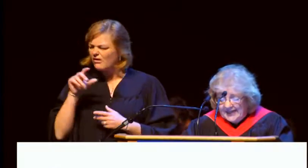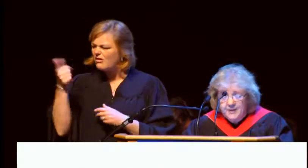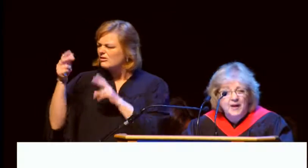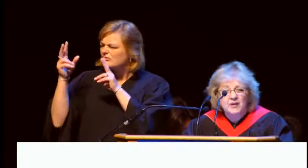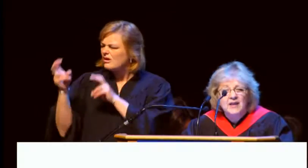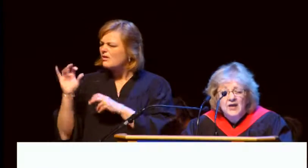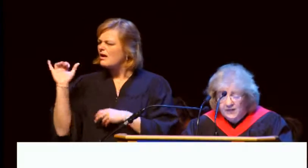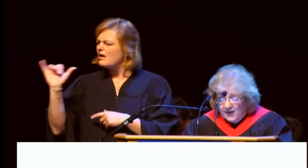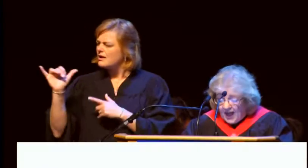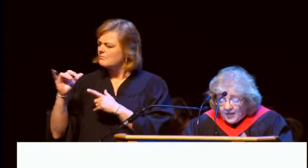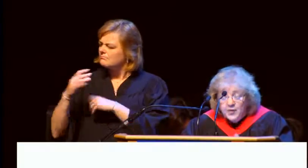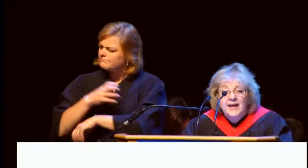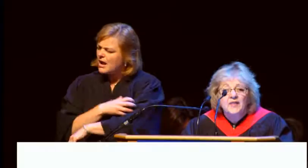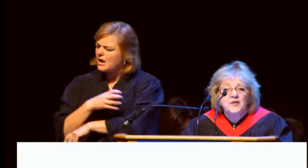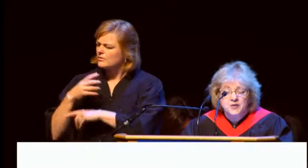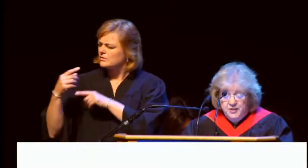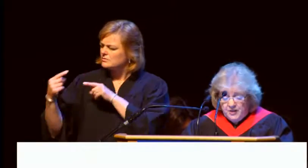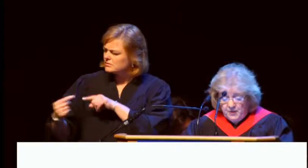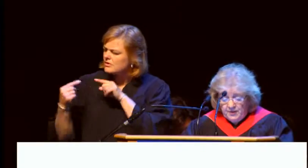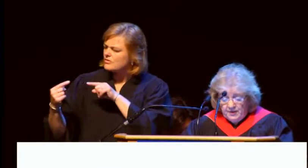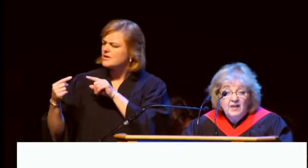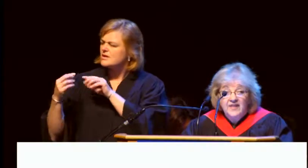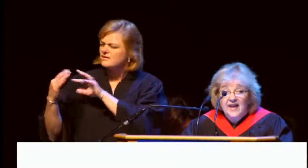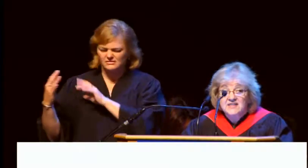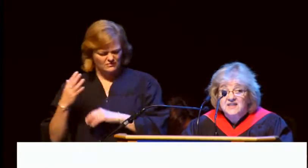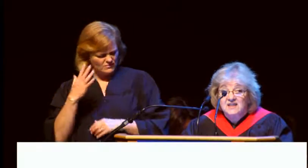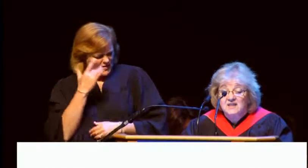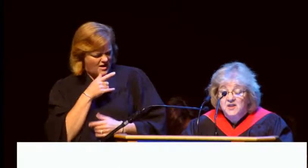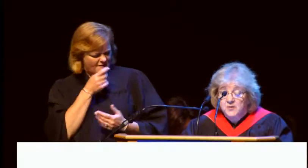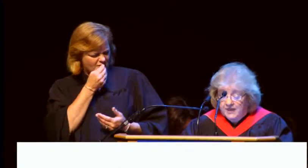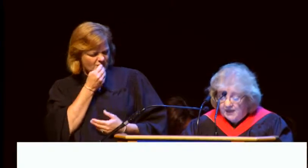AND ABOUT LOVE THE WAY OTHERS DO SOME. THEY ASK IT ACCUSINGLY.